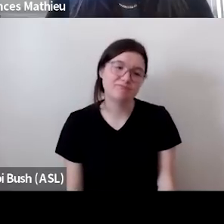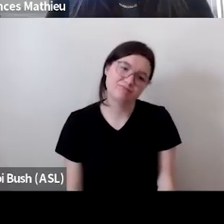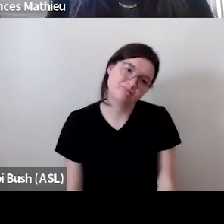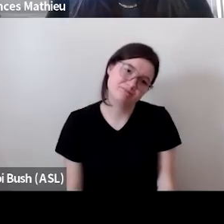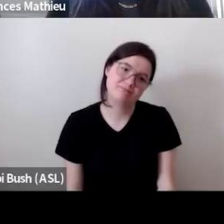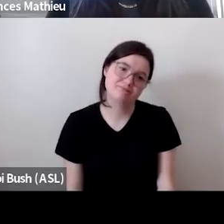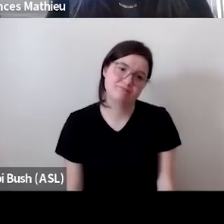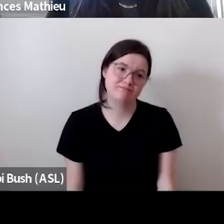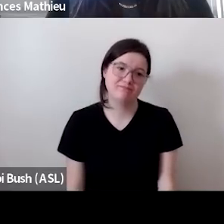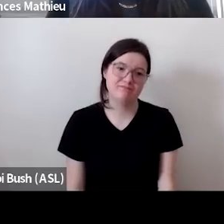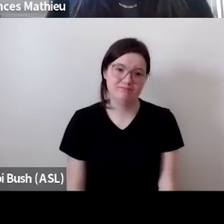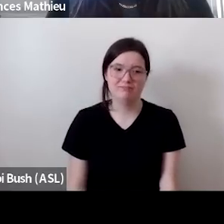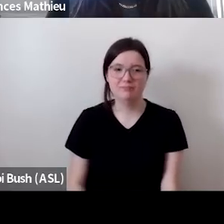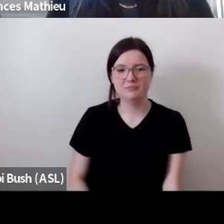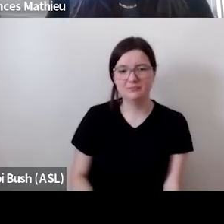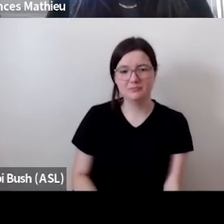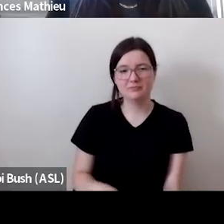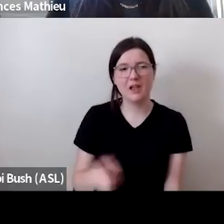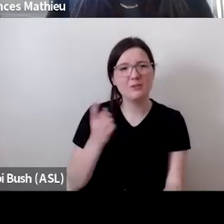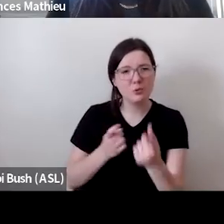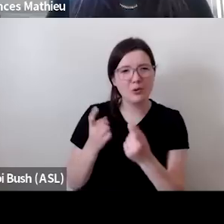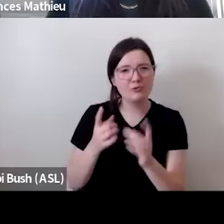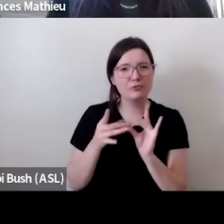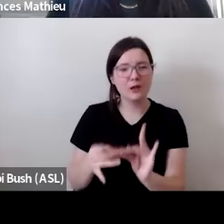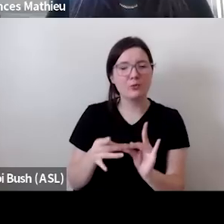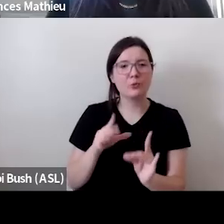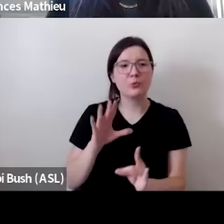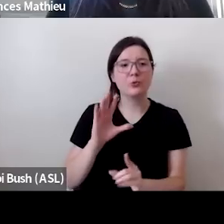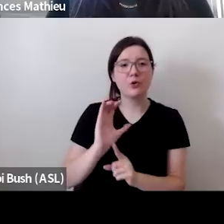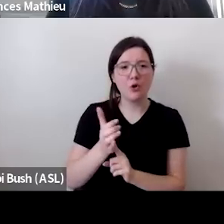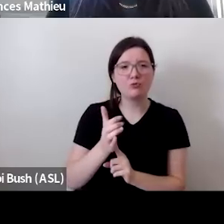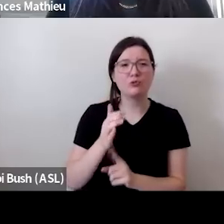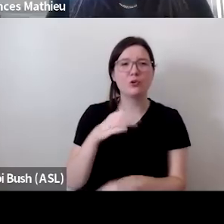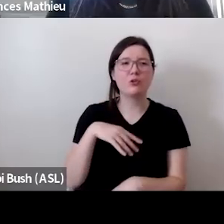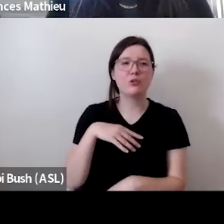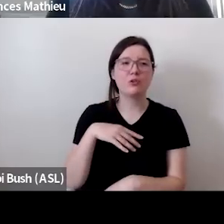There's questions about kind of cultural nuances to hoarding disorder and I guess I would expand it to cultural